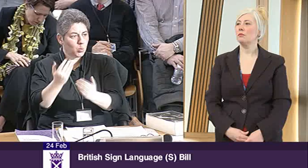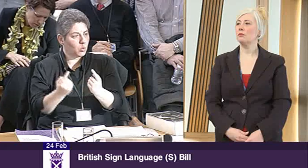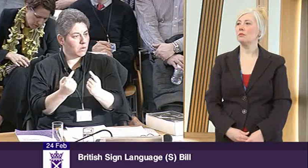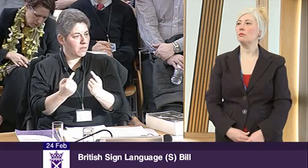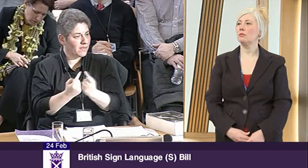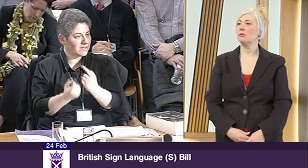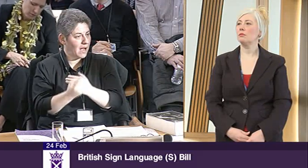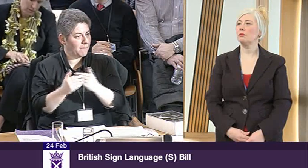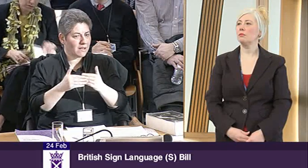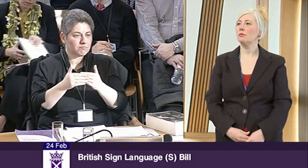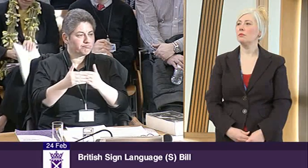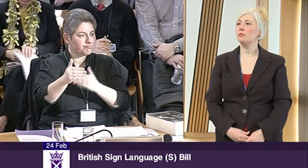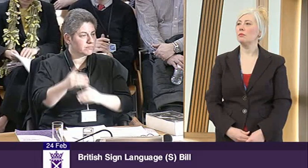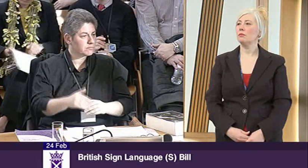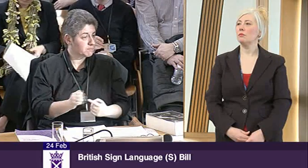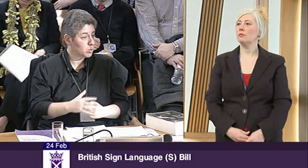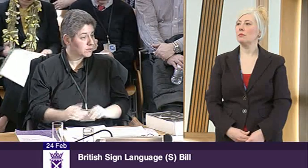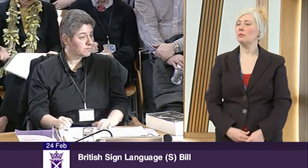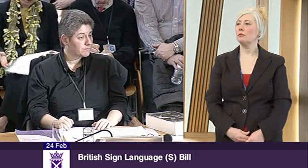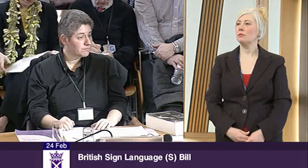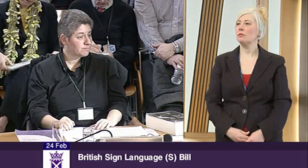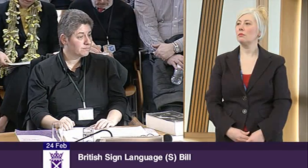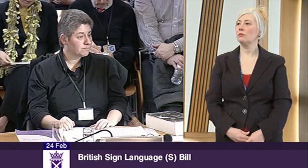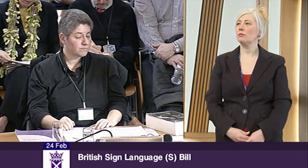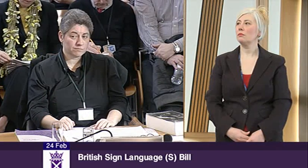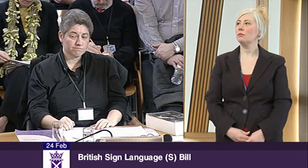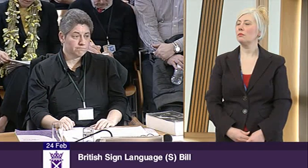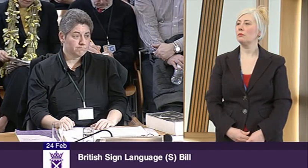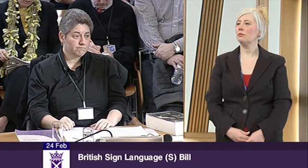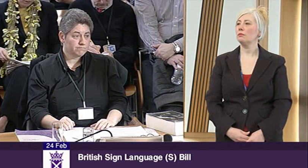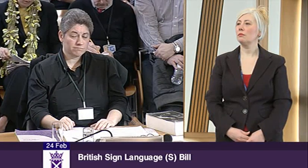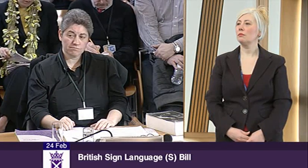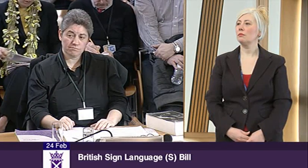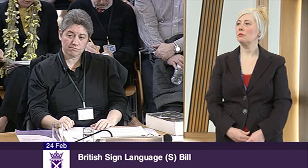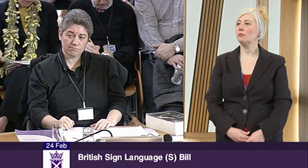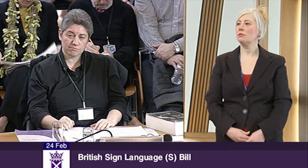this as a long-term, iterative process. The world changes and new issues will come up,